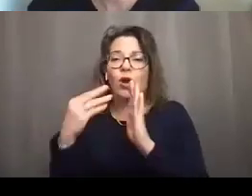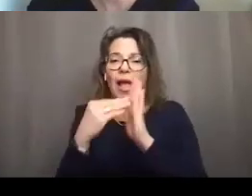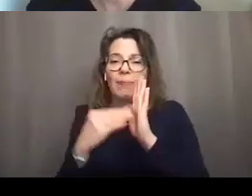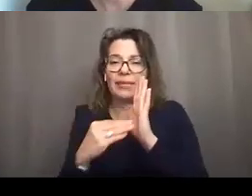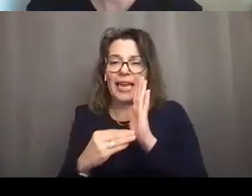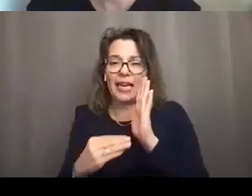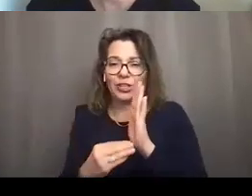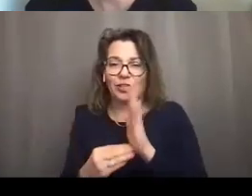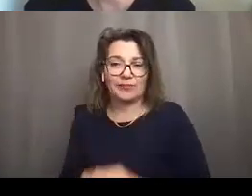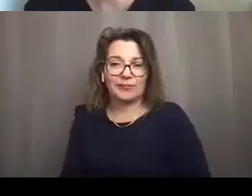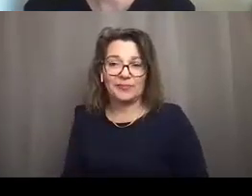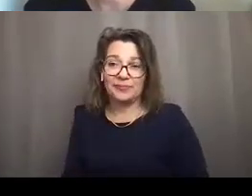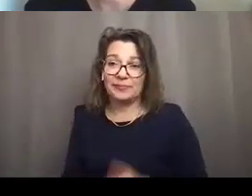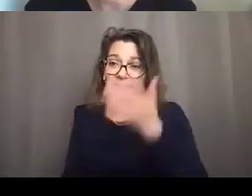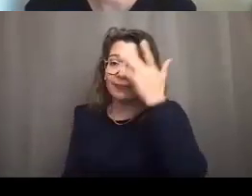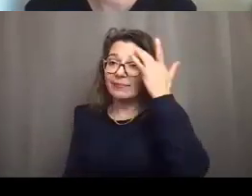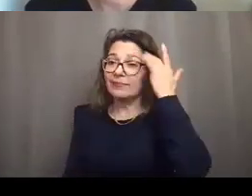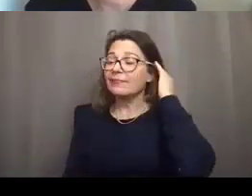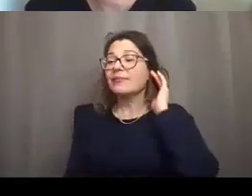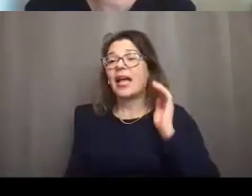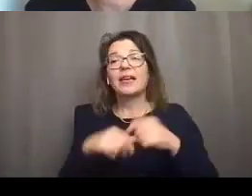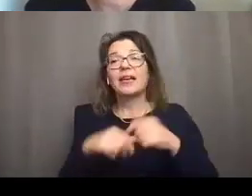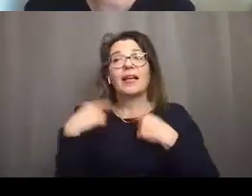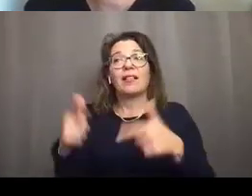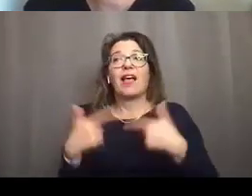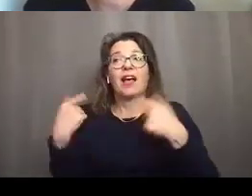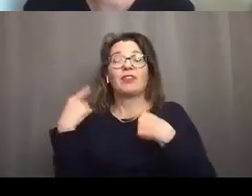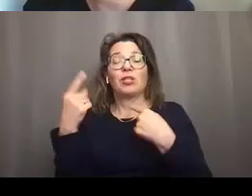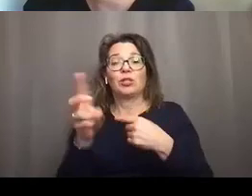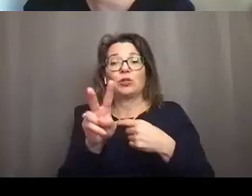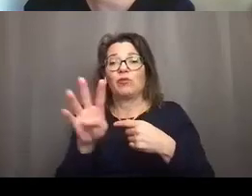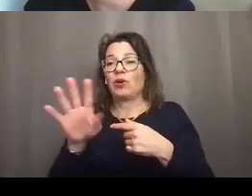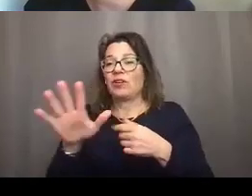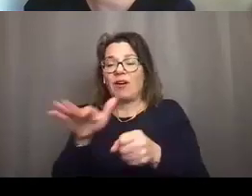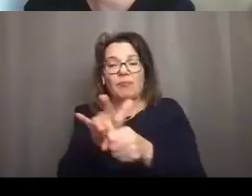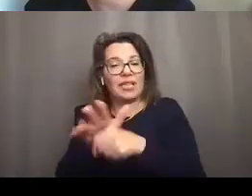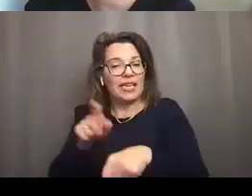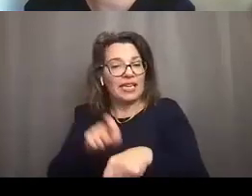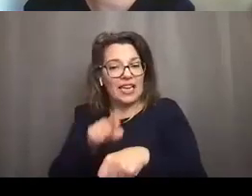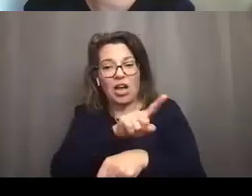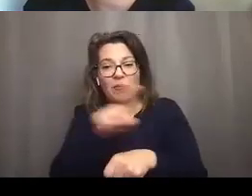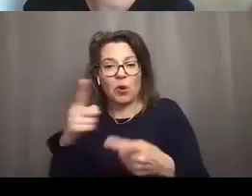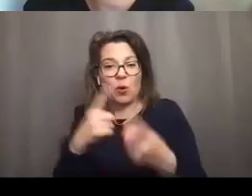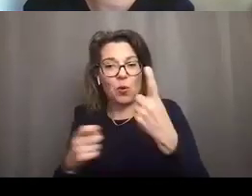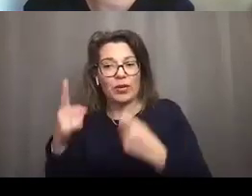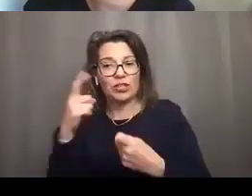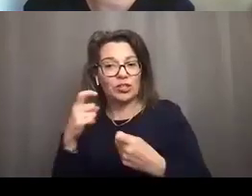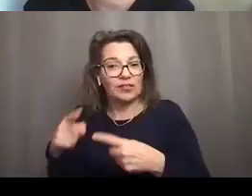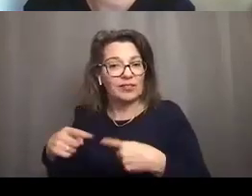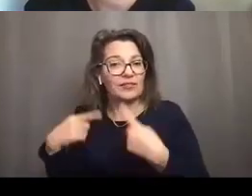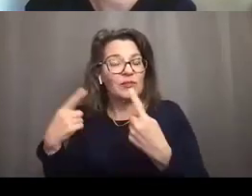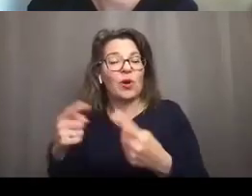And we will remain live until 2:45, it looks like we'll have plenty of time to take any questions you have from the Q and A interface.